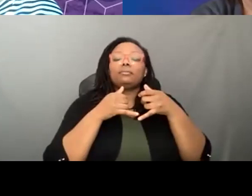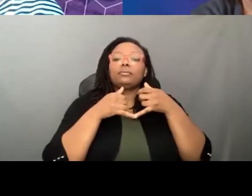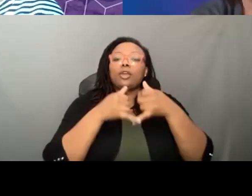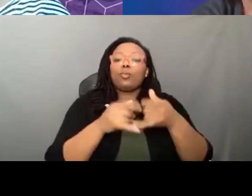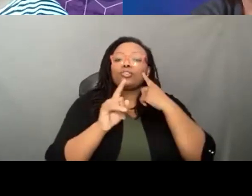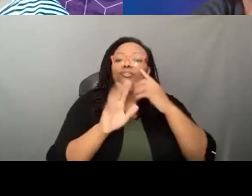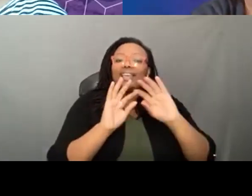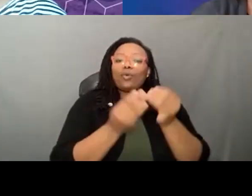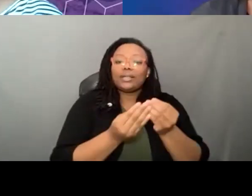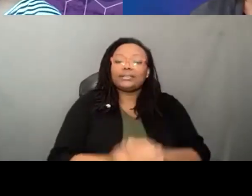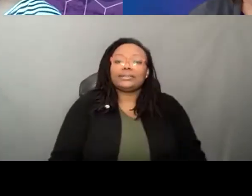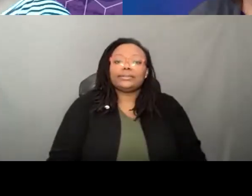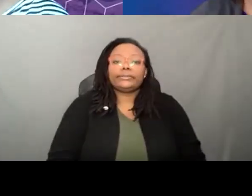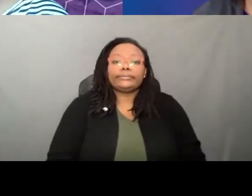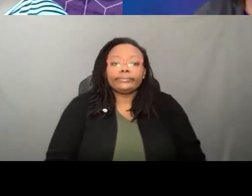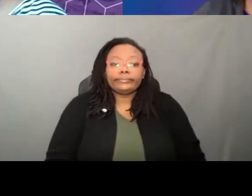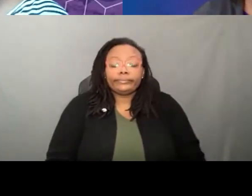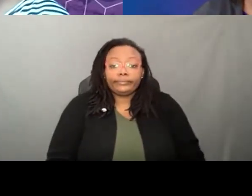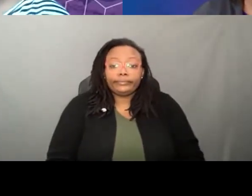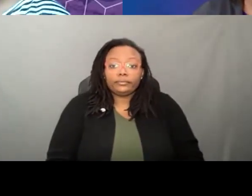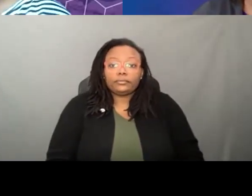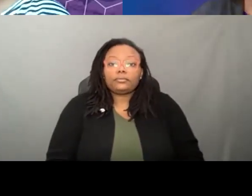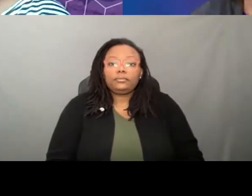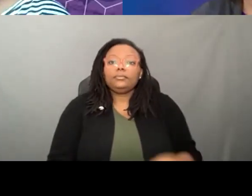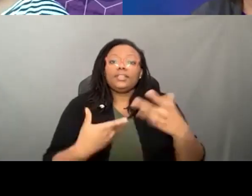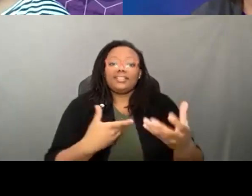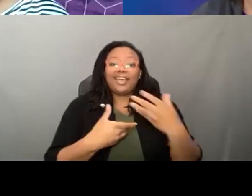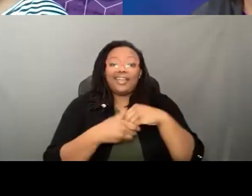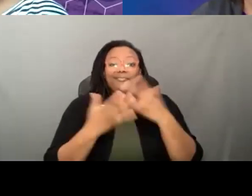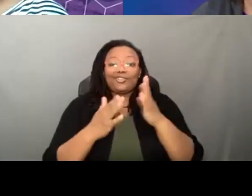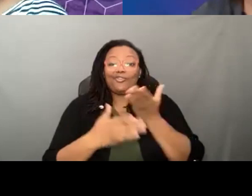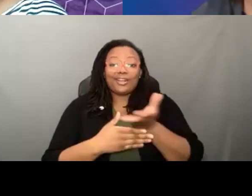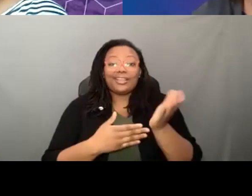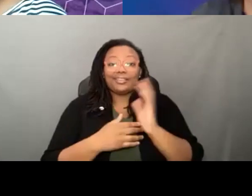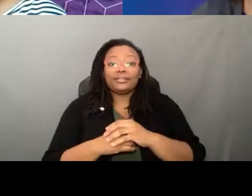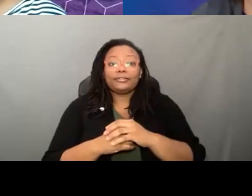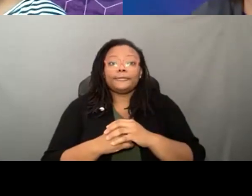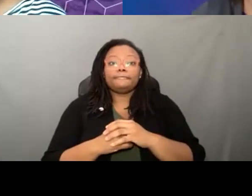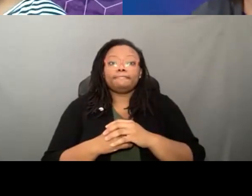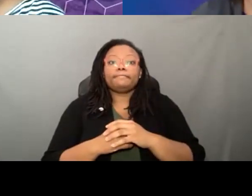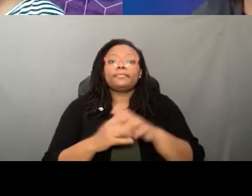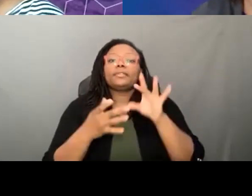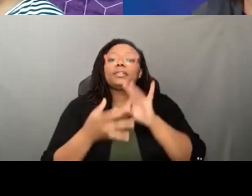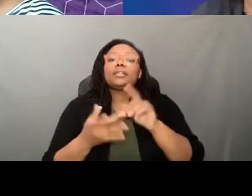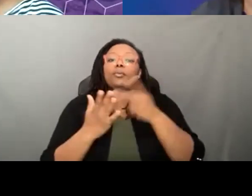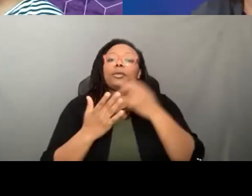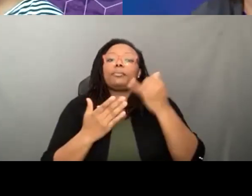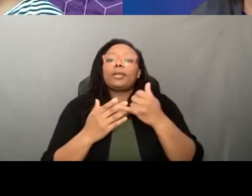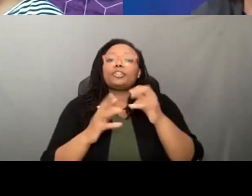So again, that information is out there. Jeremy Leffler: Let's stick with project reports a bit because you talked